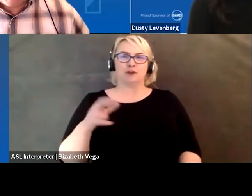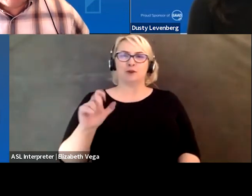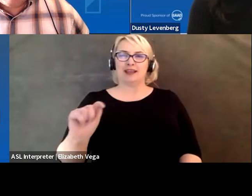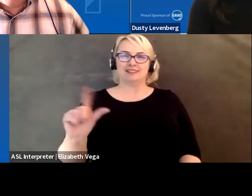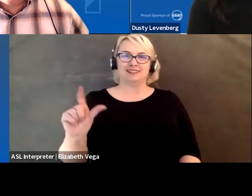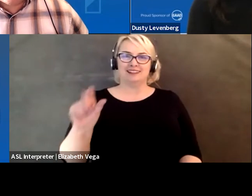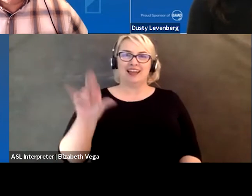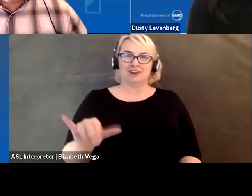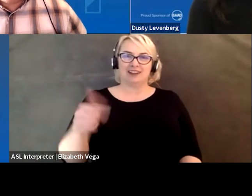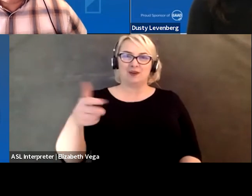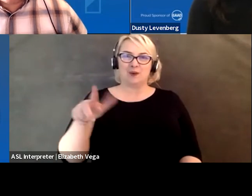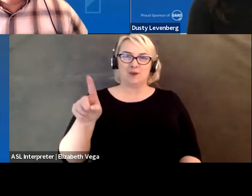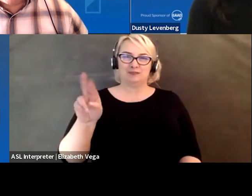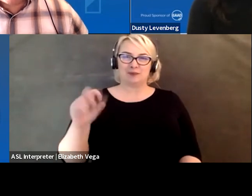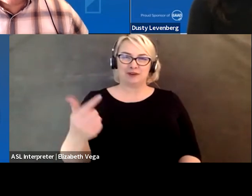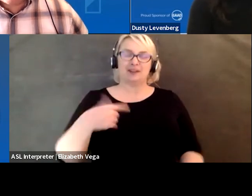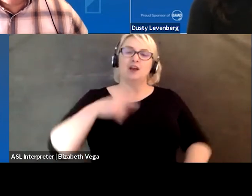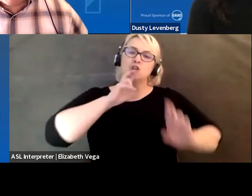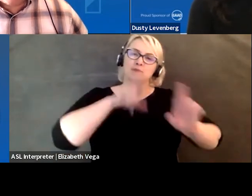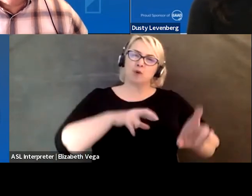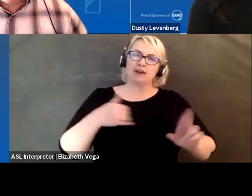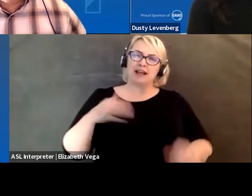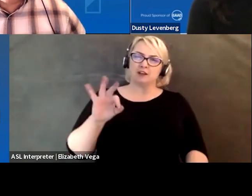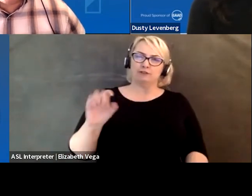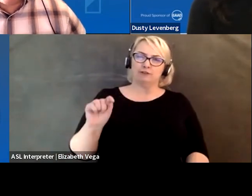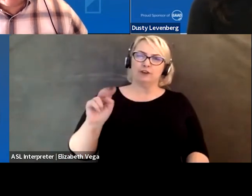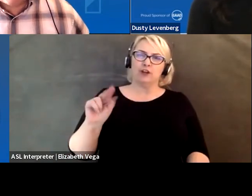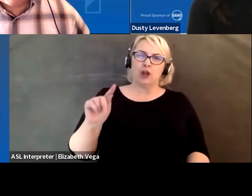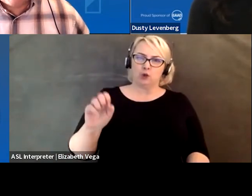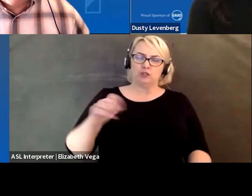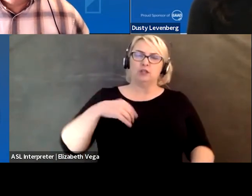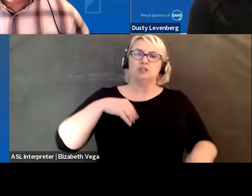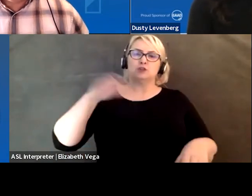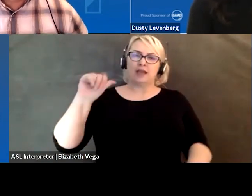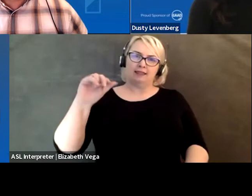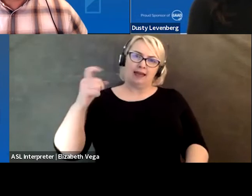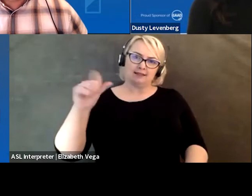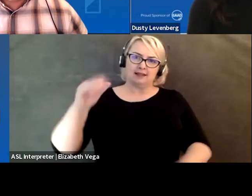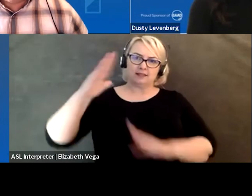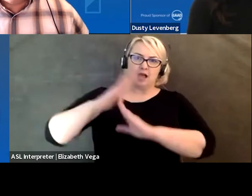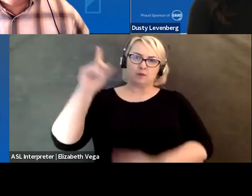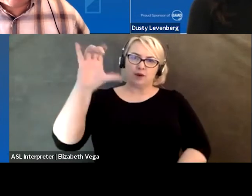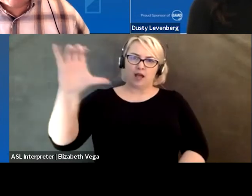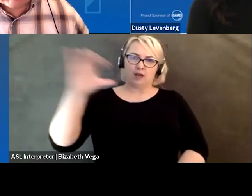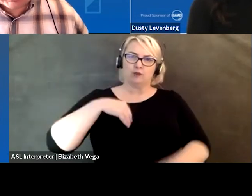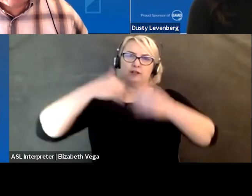The report footnotes a link to the Alexa top 100 sorted by country. The report says you look at English language sites.